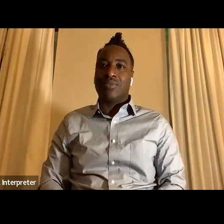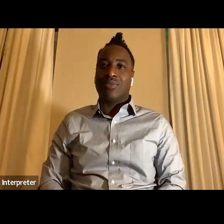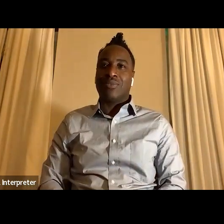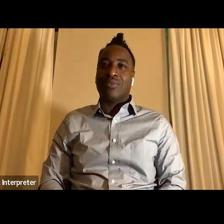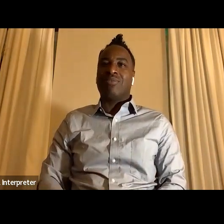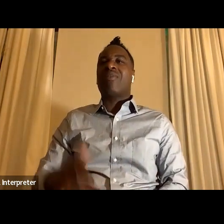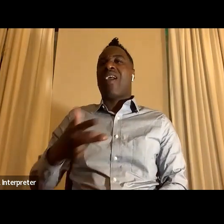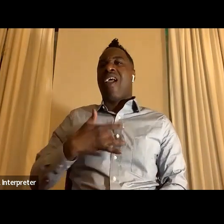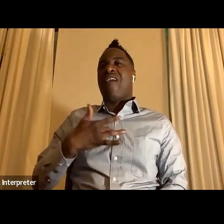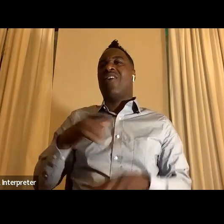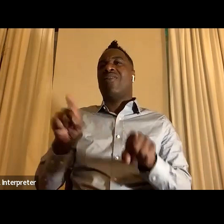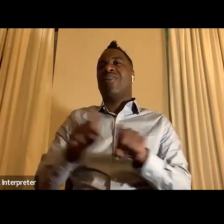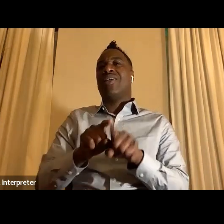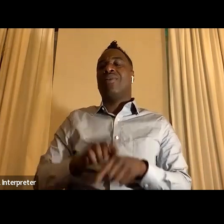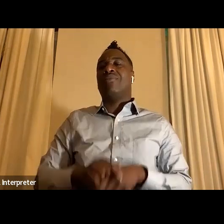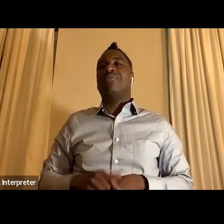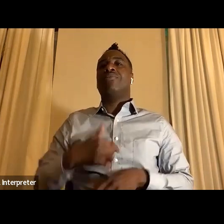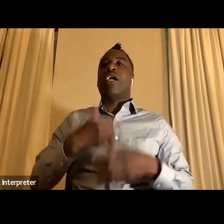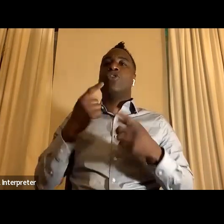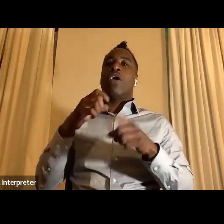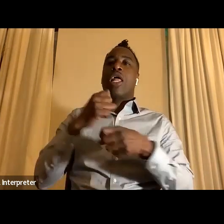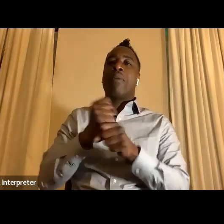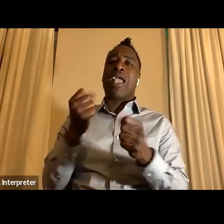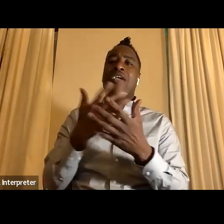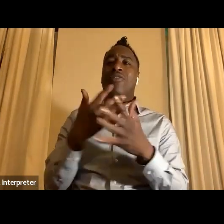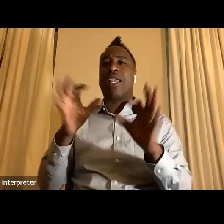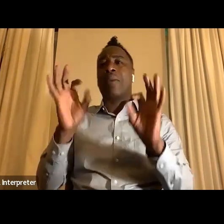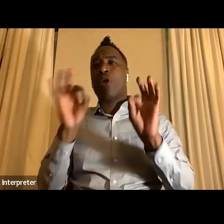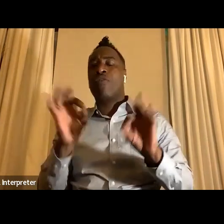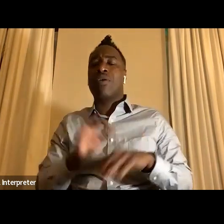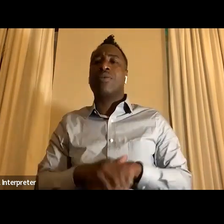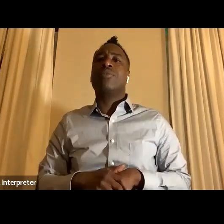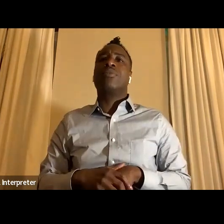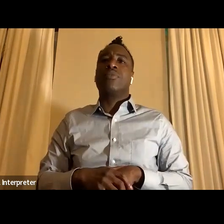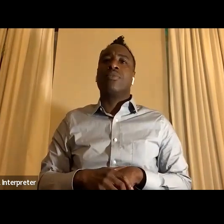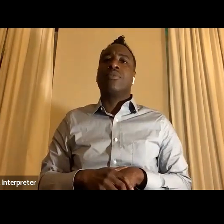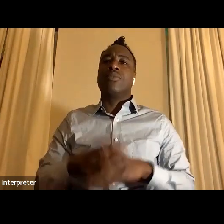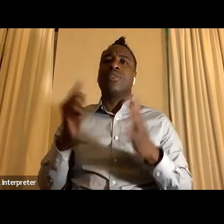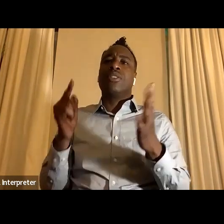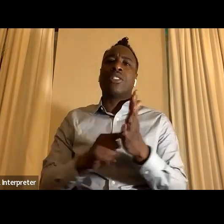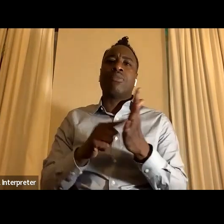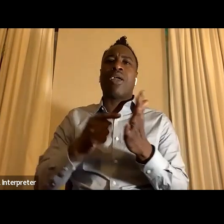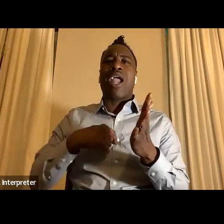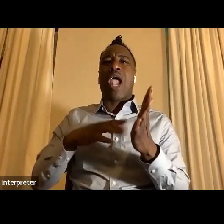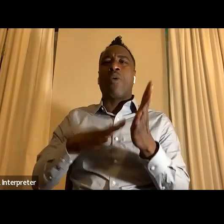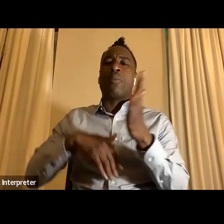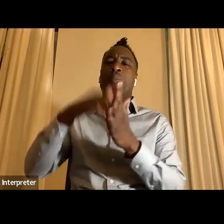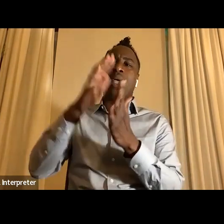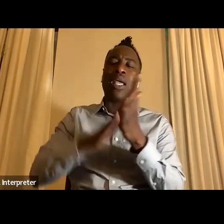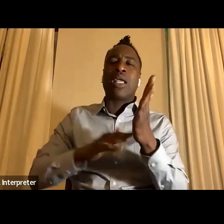Like I was trying to make everything perfect or, like, sometimes and I would paint in, like, my paint with, like,